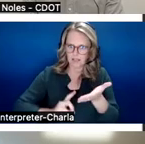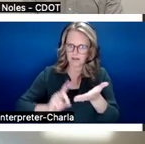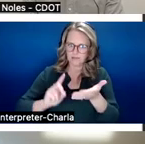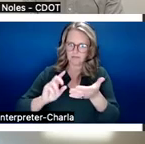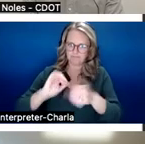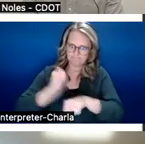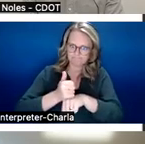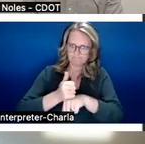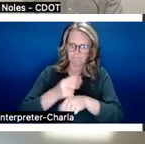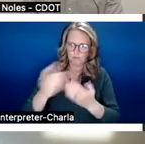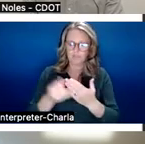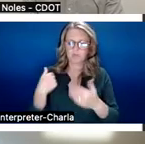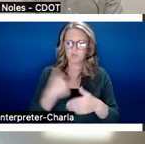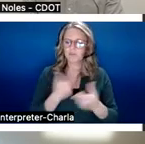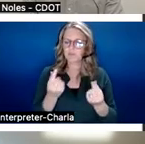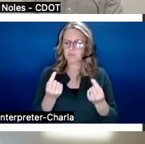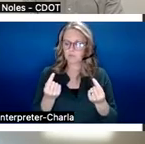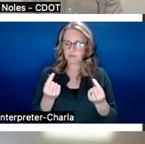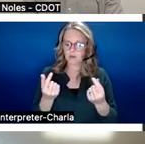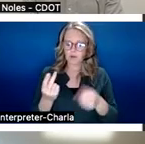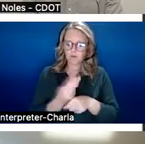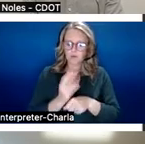at a lot of the specific issues